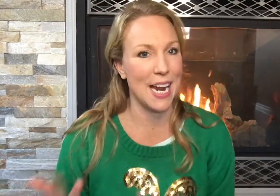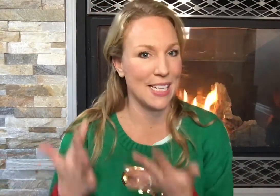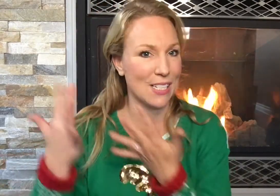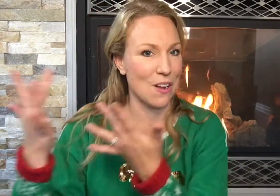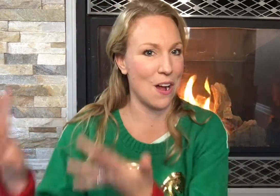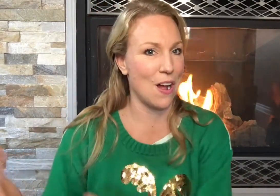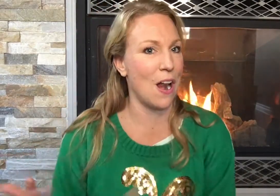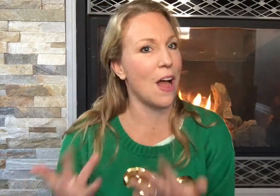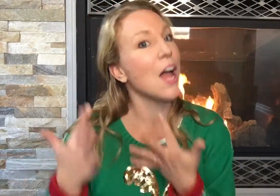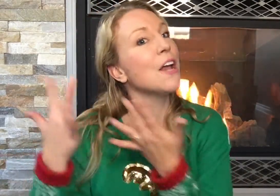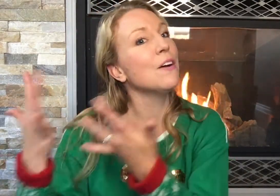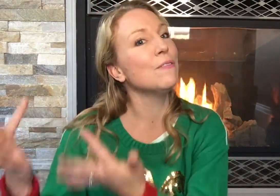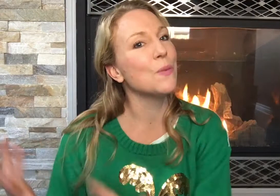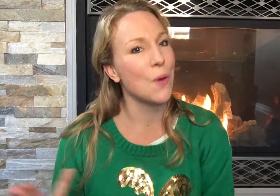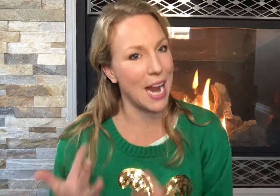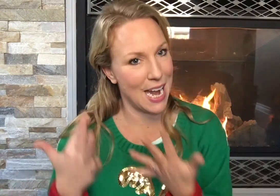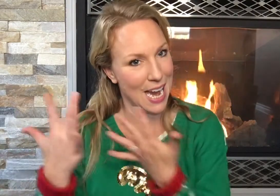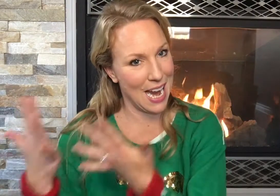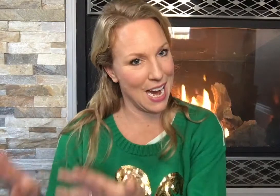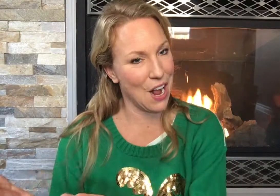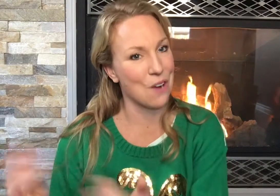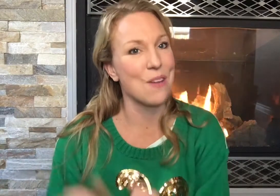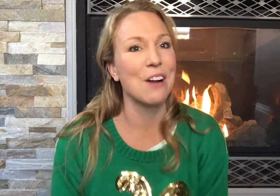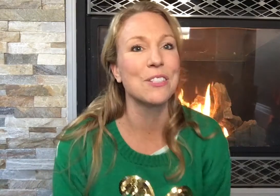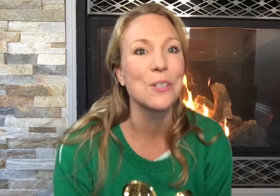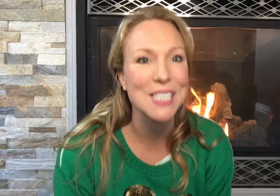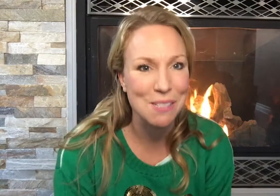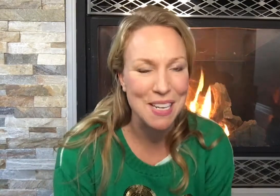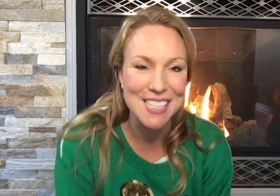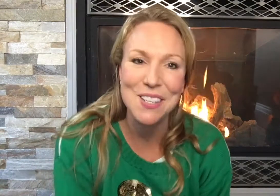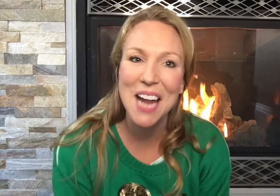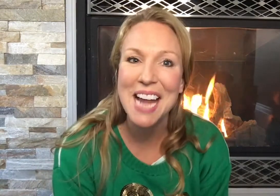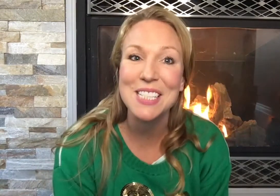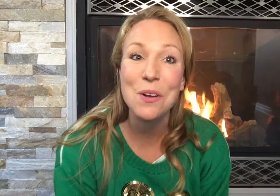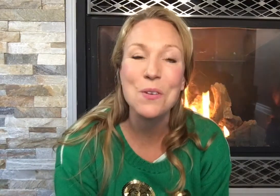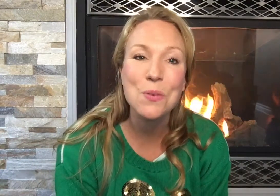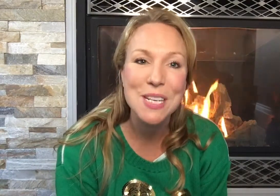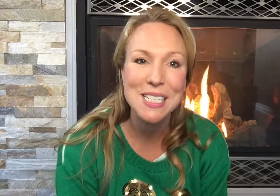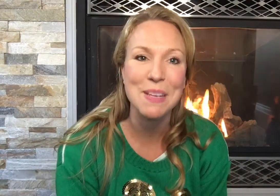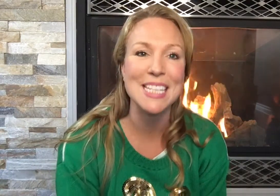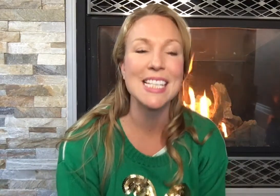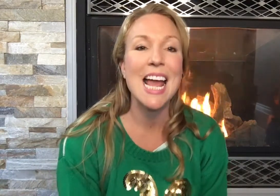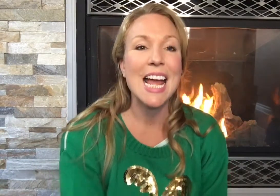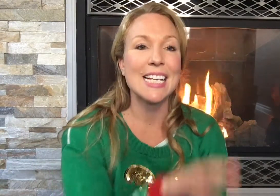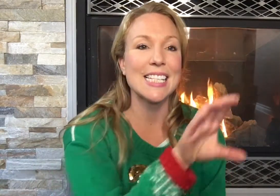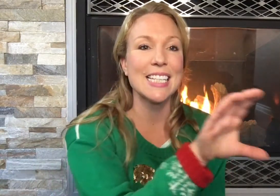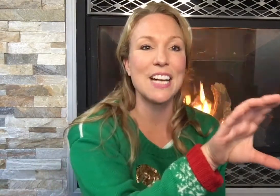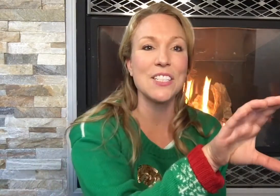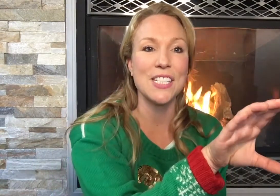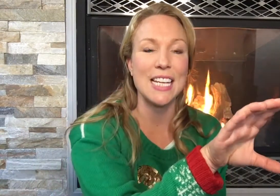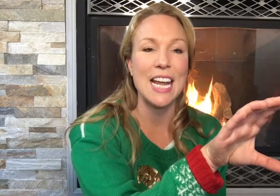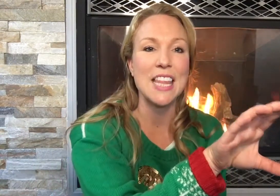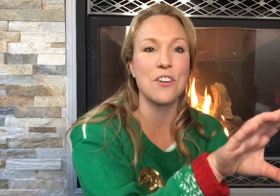a lot of WAITING around Christmas. Okay so, CHRISTMAS is the letter "C" and then you're